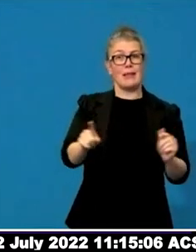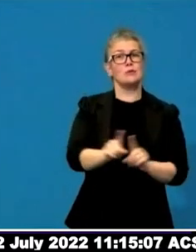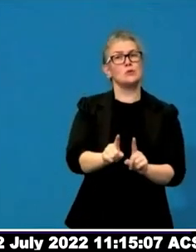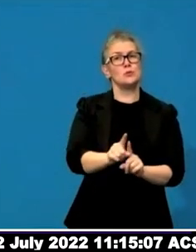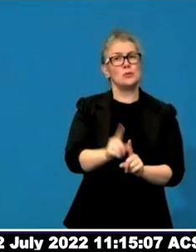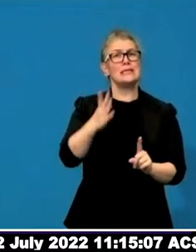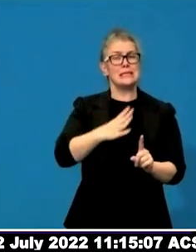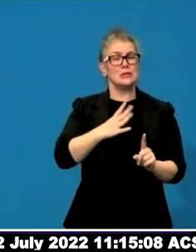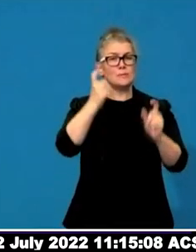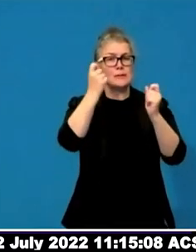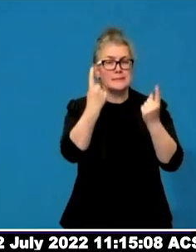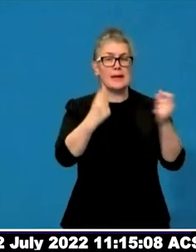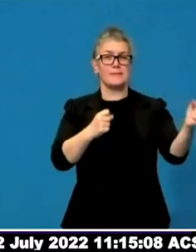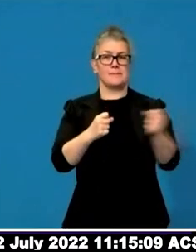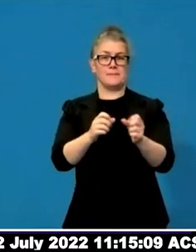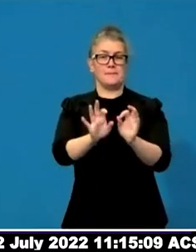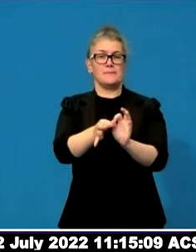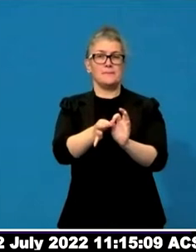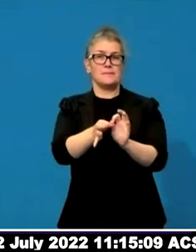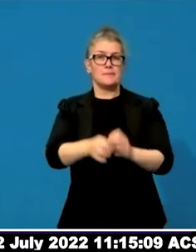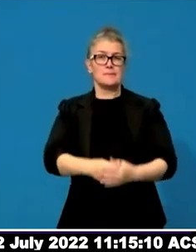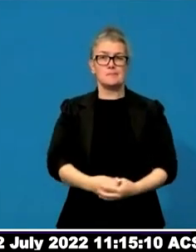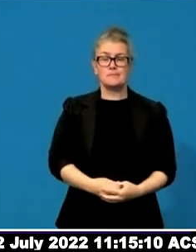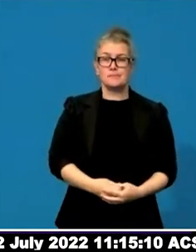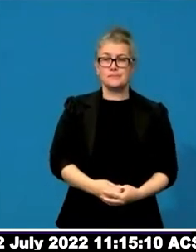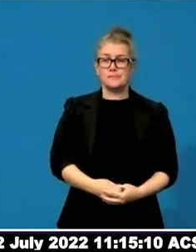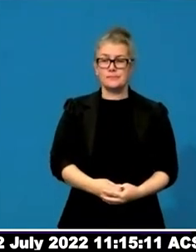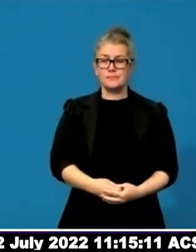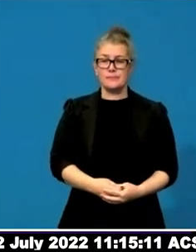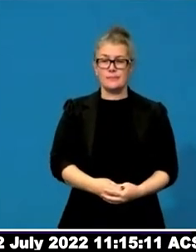So, is it a fair summary that if a participant